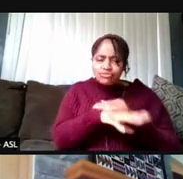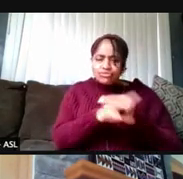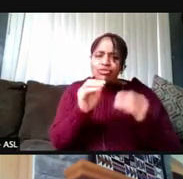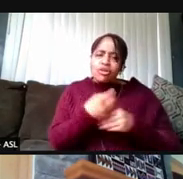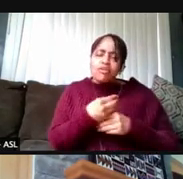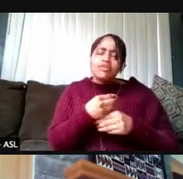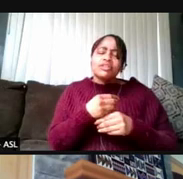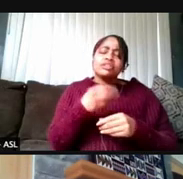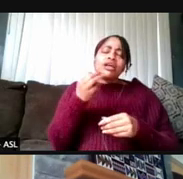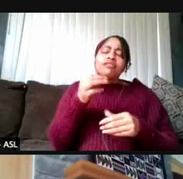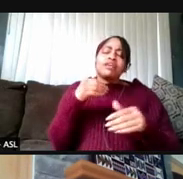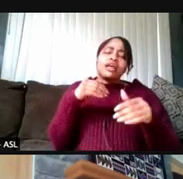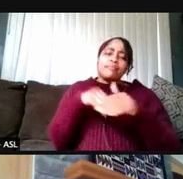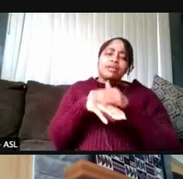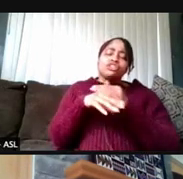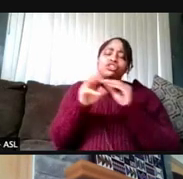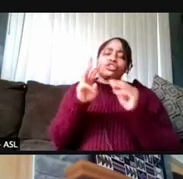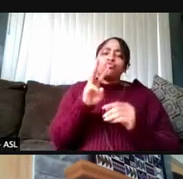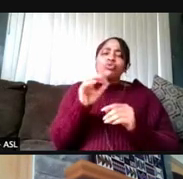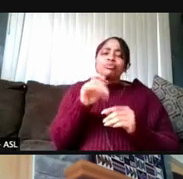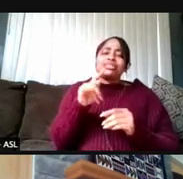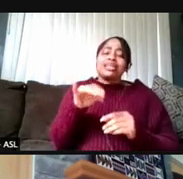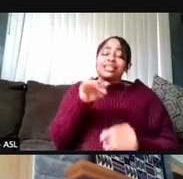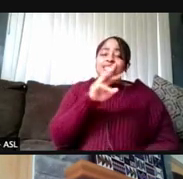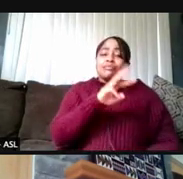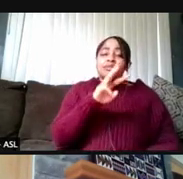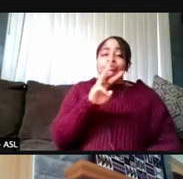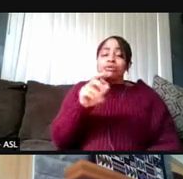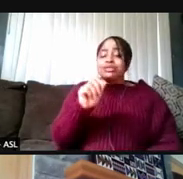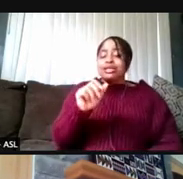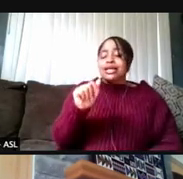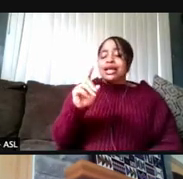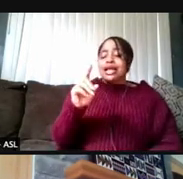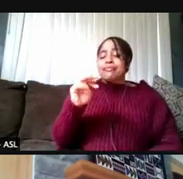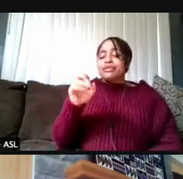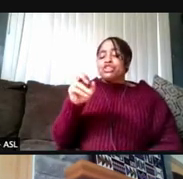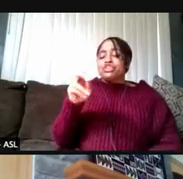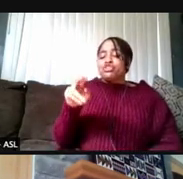which is www.admissions.umich.edu.